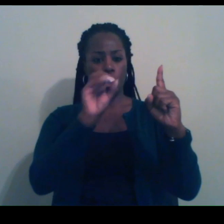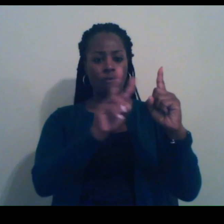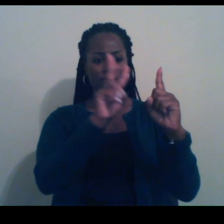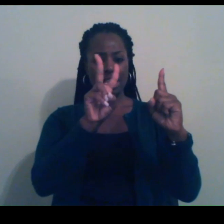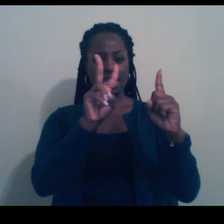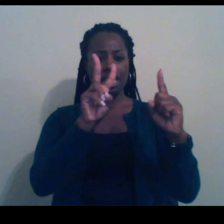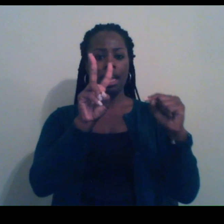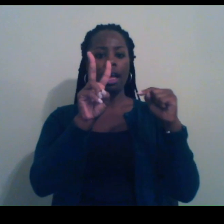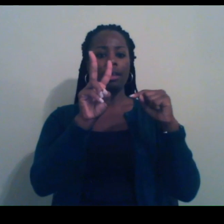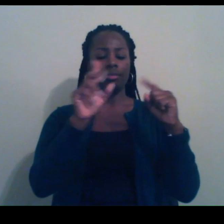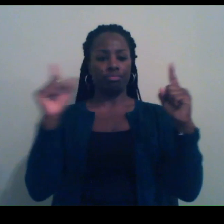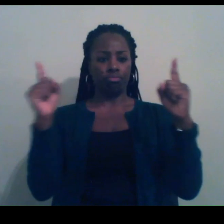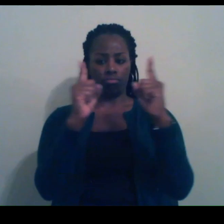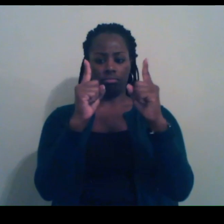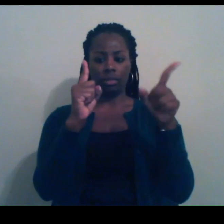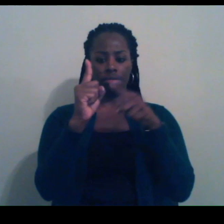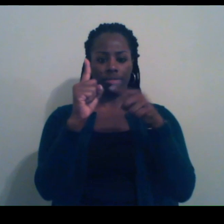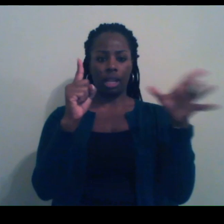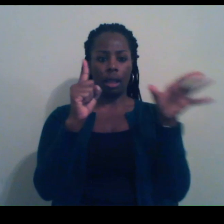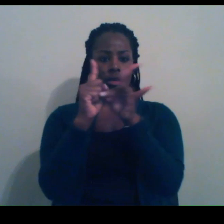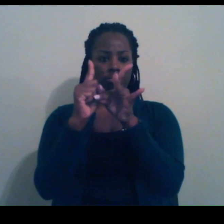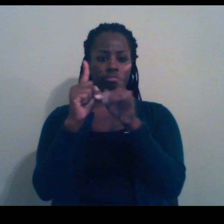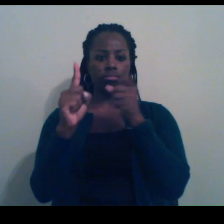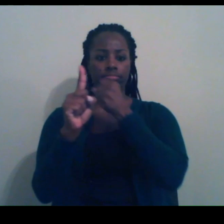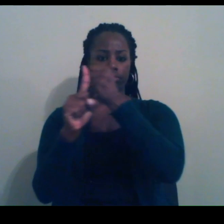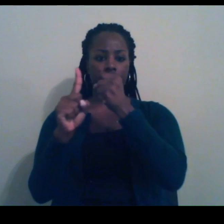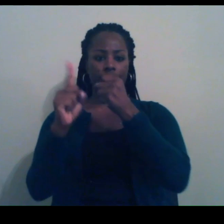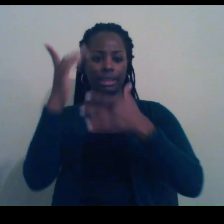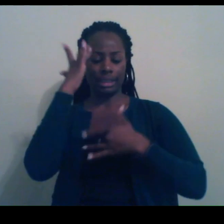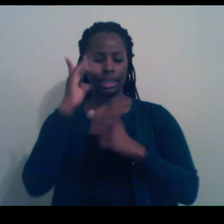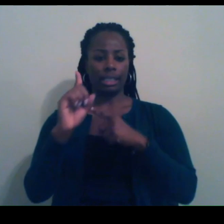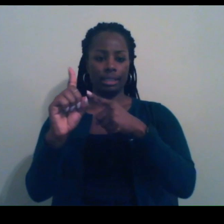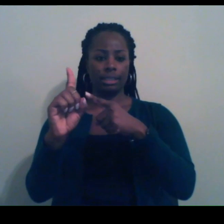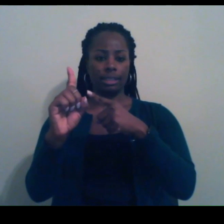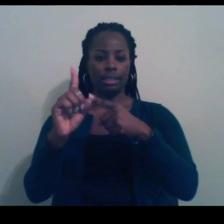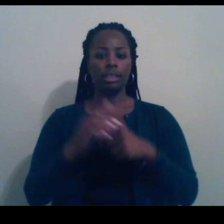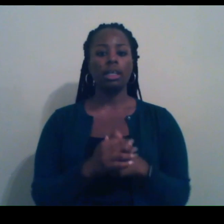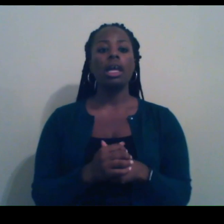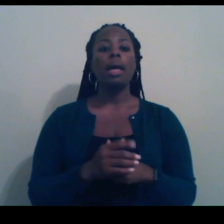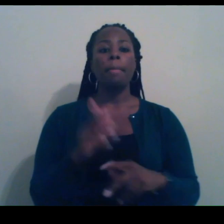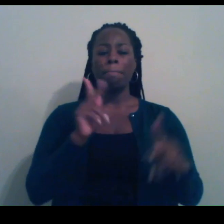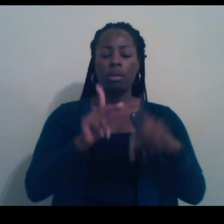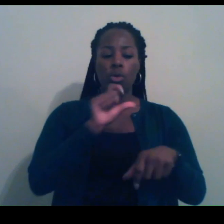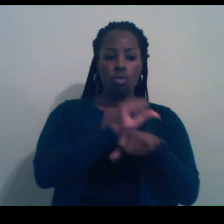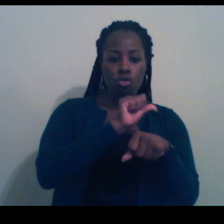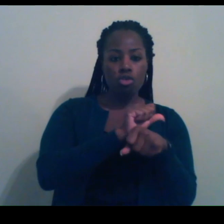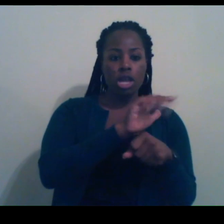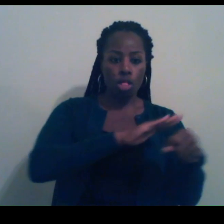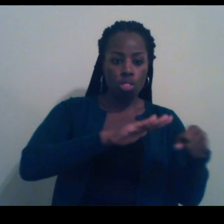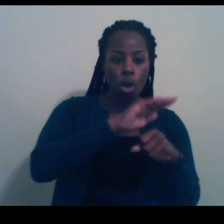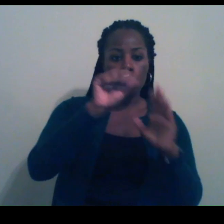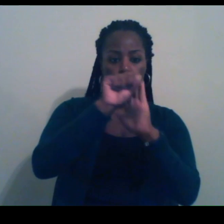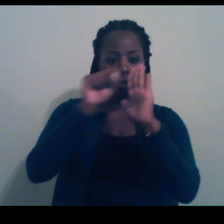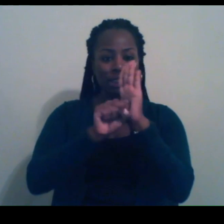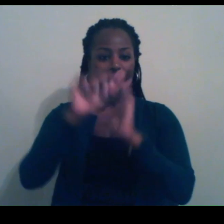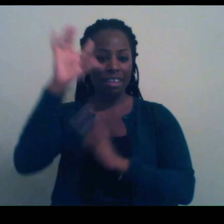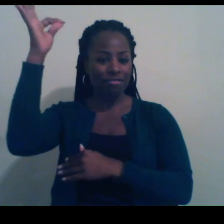leadership and all of the hard work that our public health professionals have done at the local the state the federal level the immediate risk to any